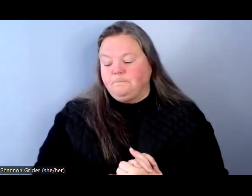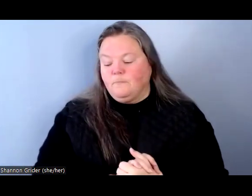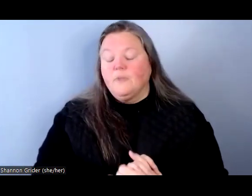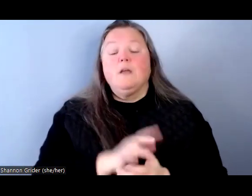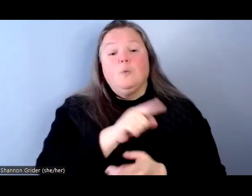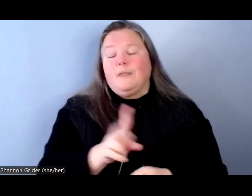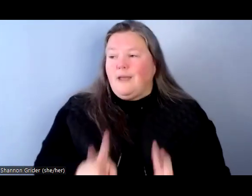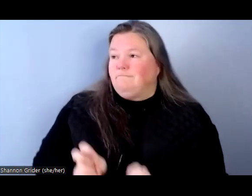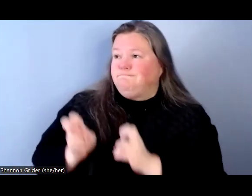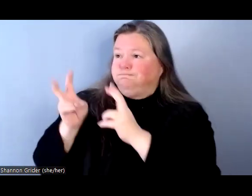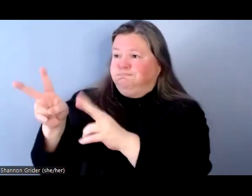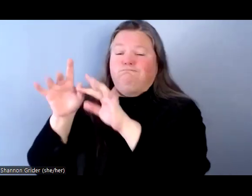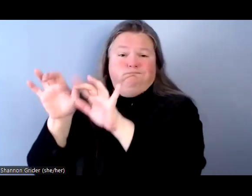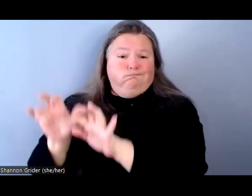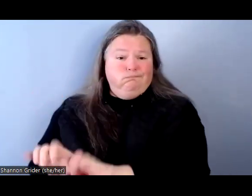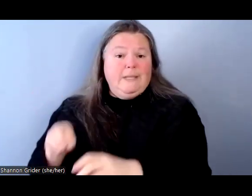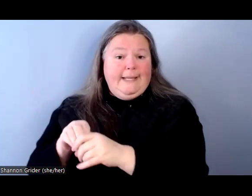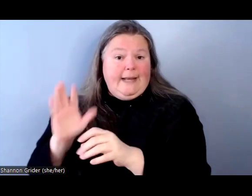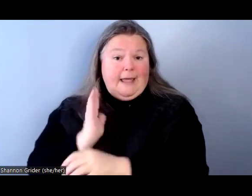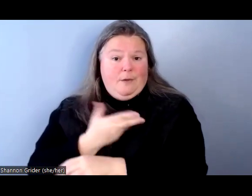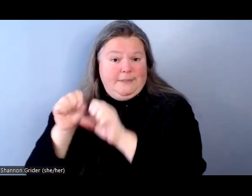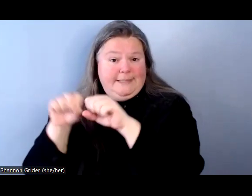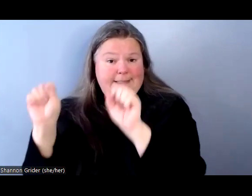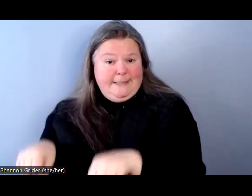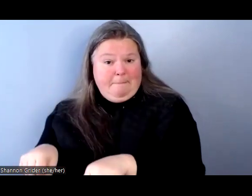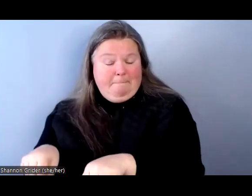Once they enter your certification into our system,